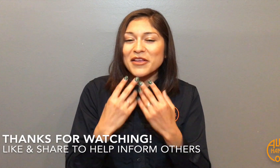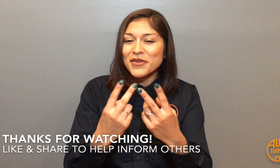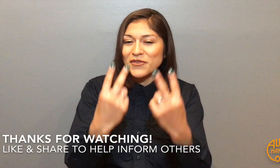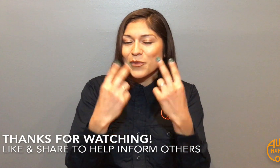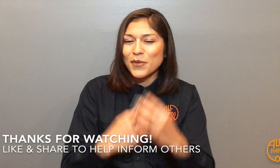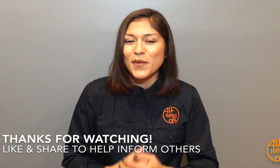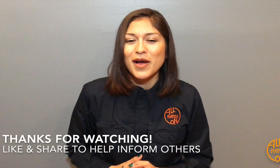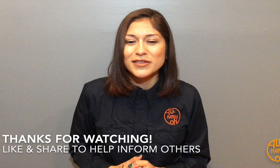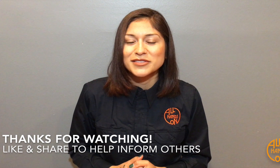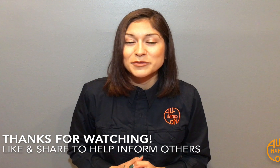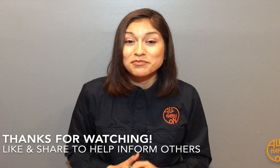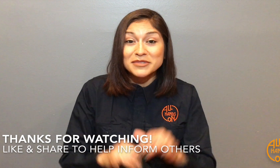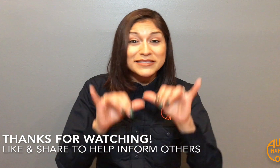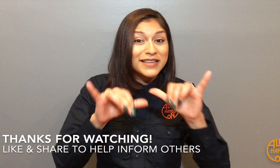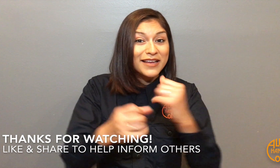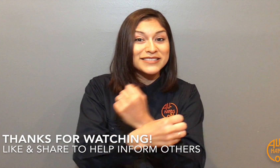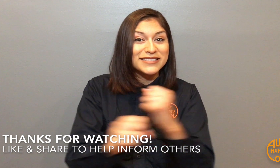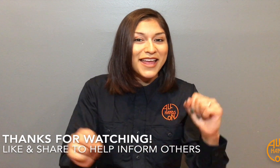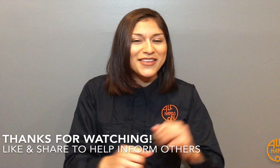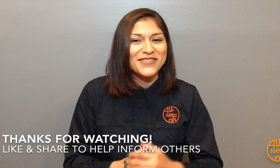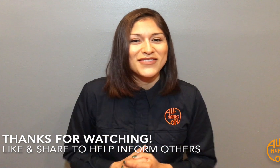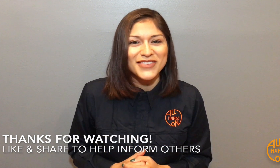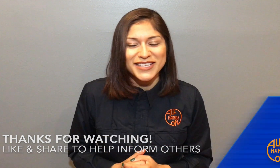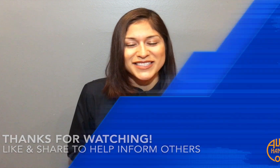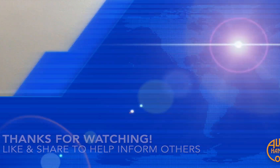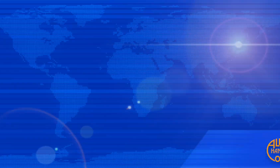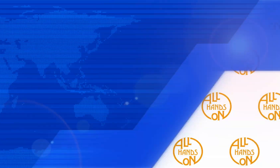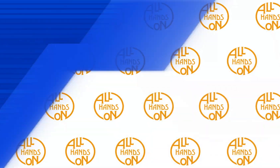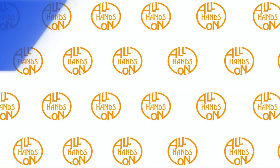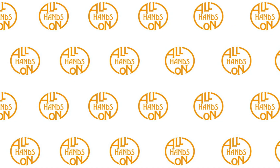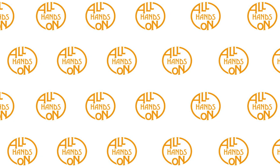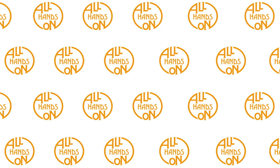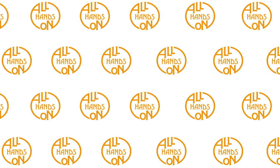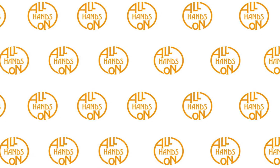thank you so much for watching and stay safe